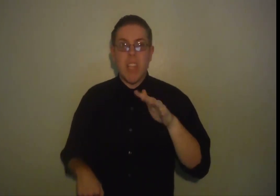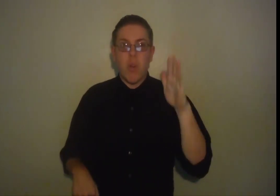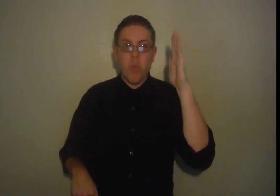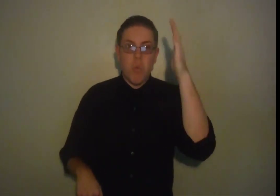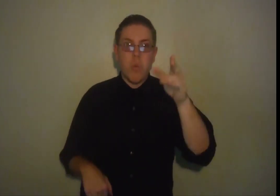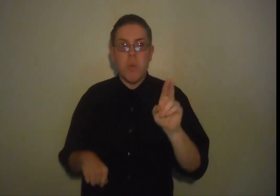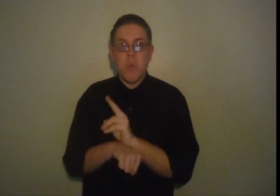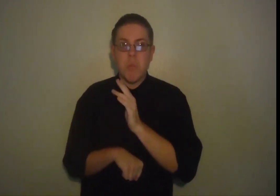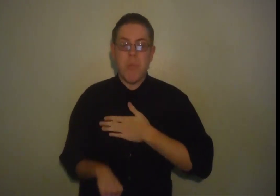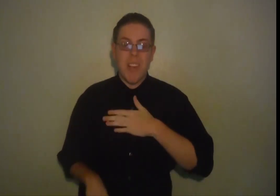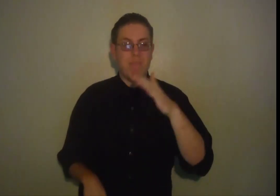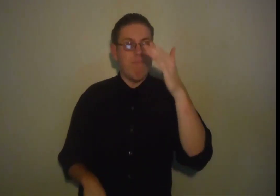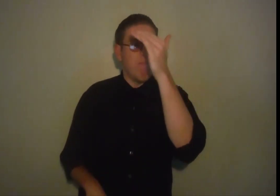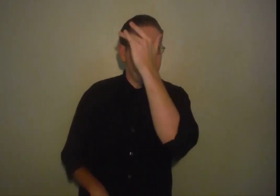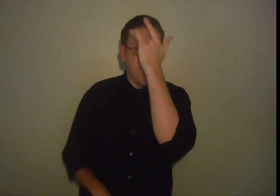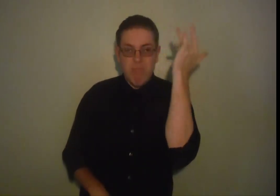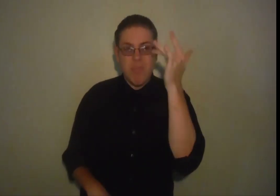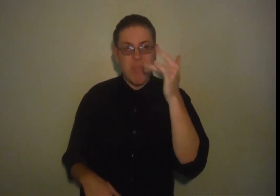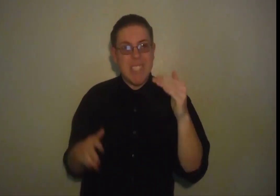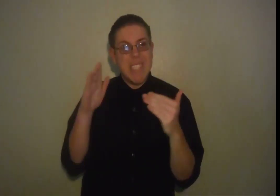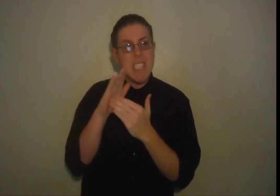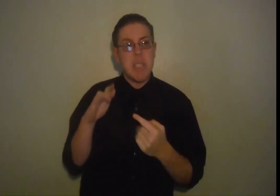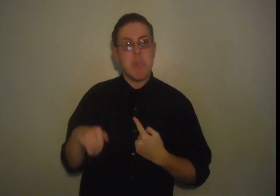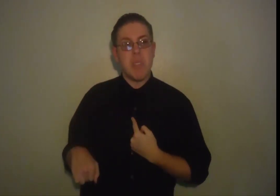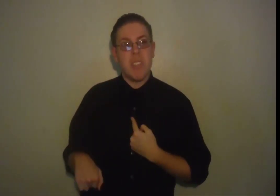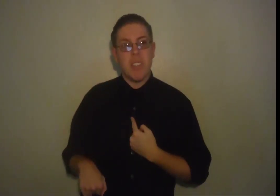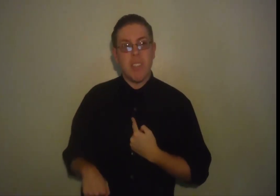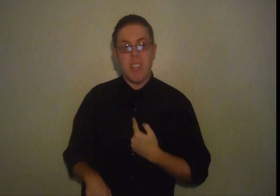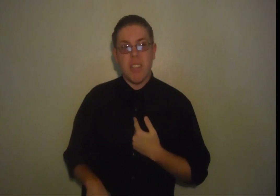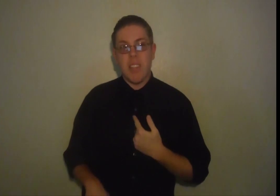[My memory loss was used against me.]